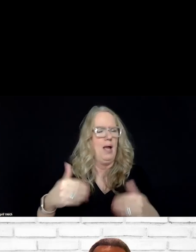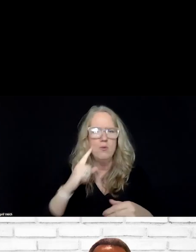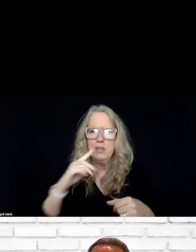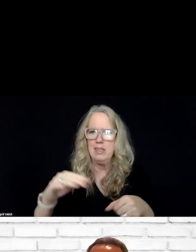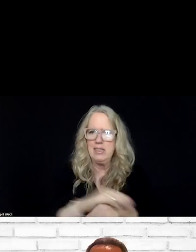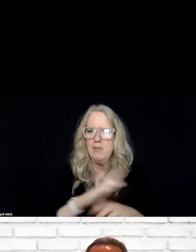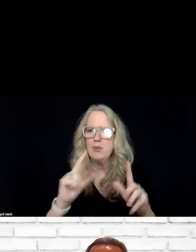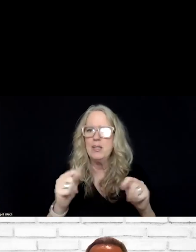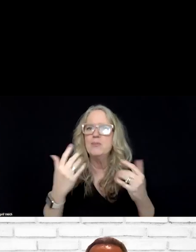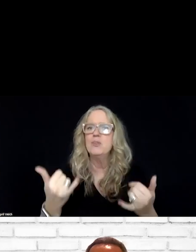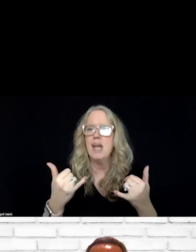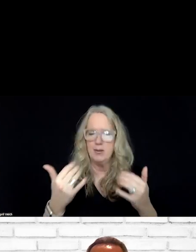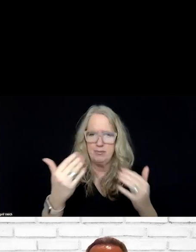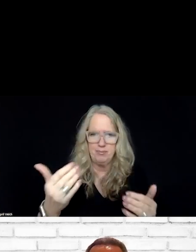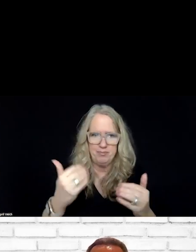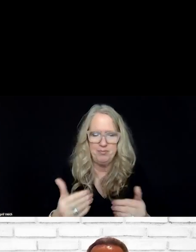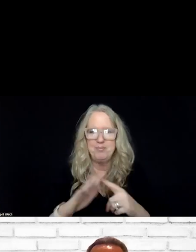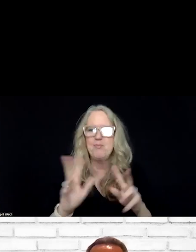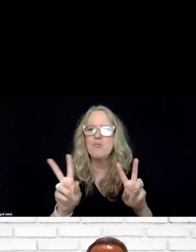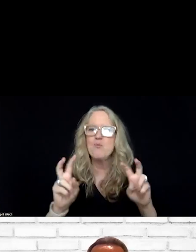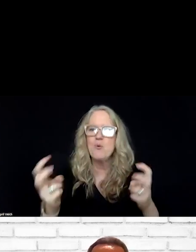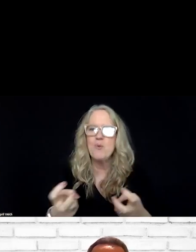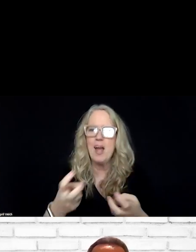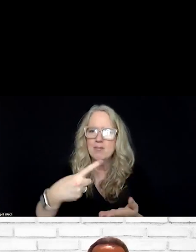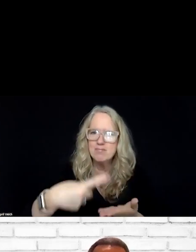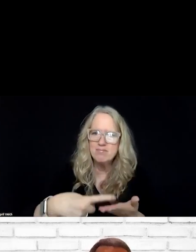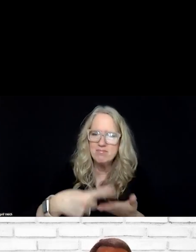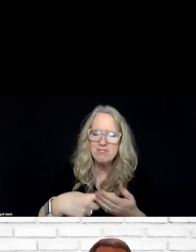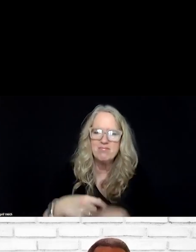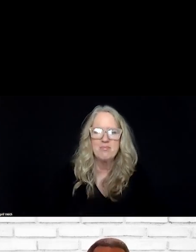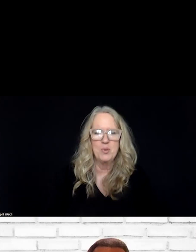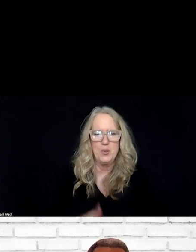I WANT TO MOVE TO THE ROUND TABLE. WE HAVE TWO TODAY. WE ARE